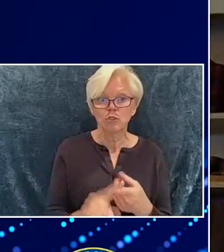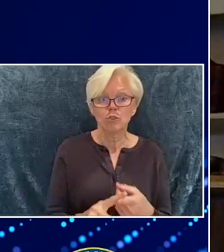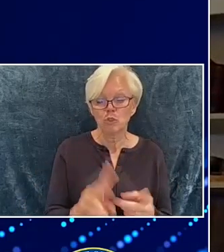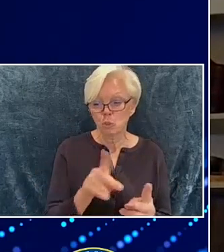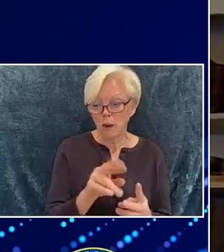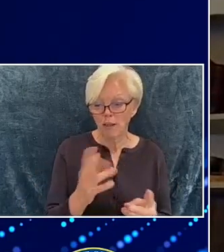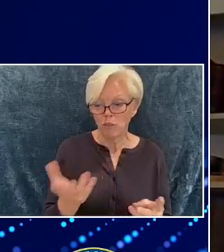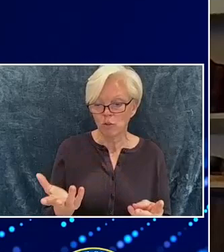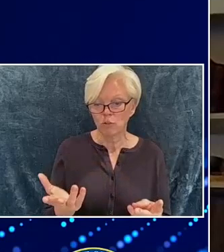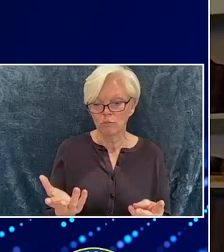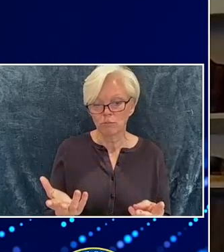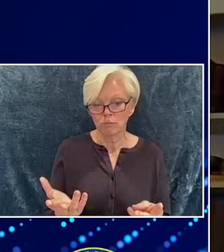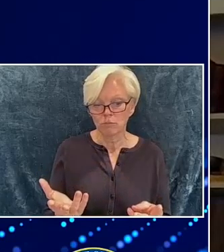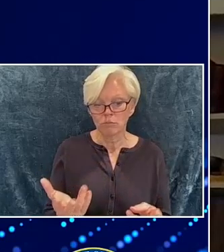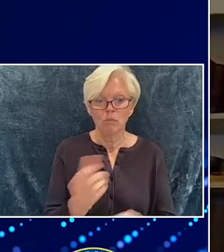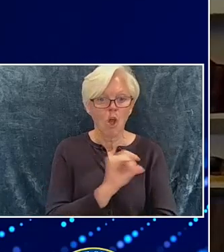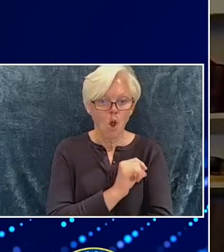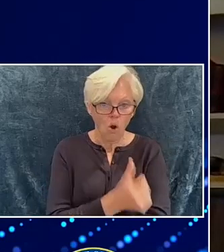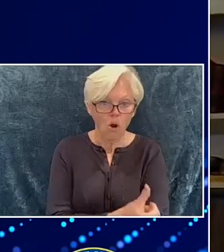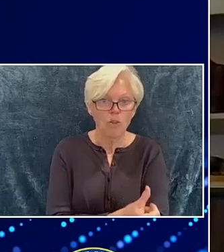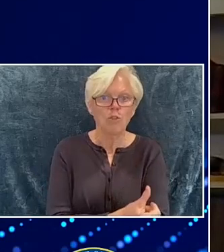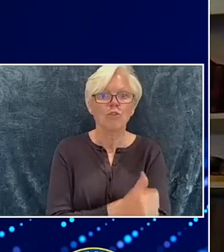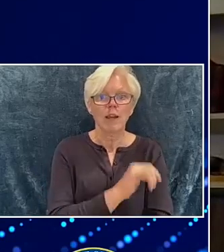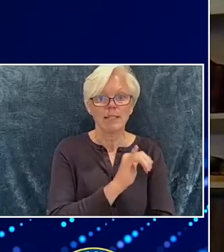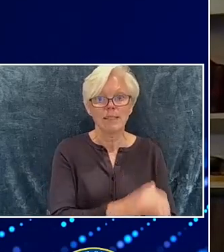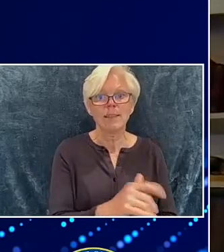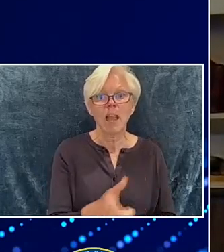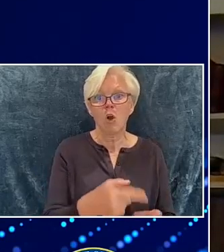authorize that or not to.